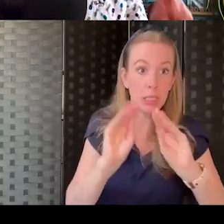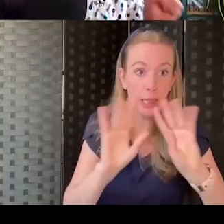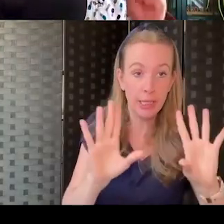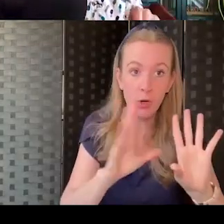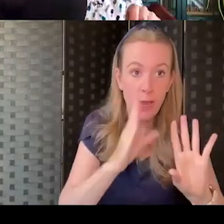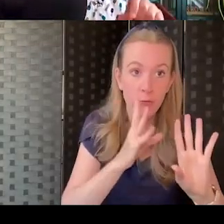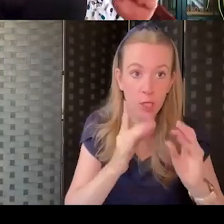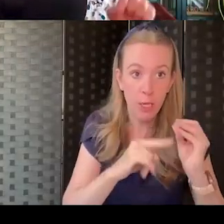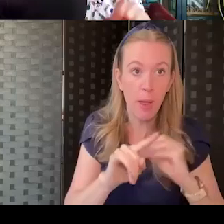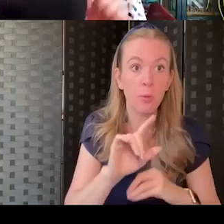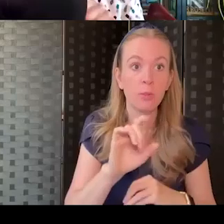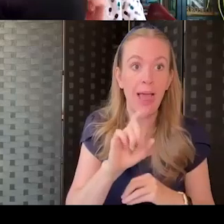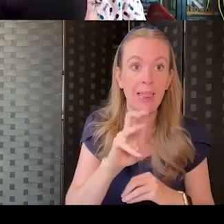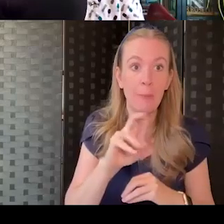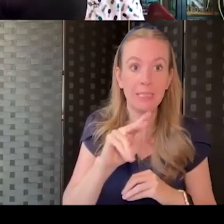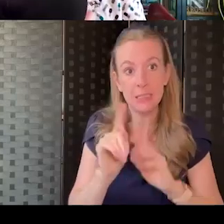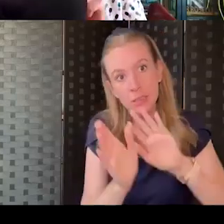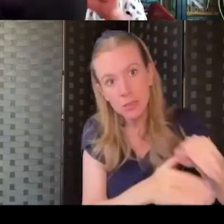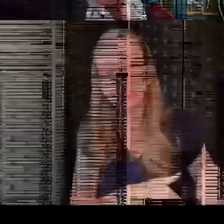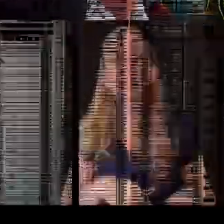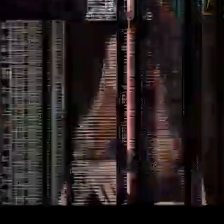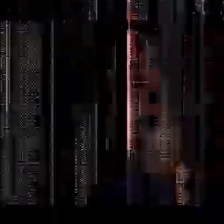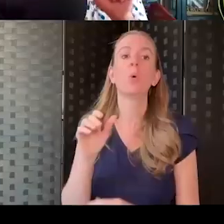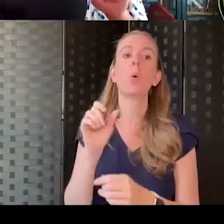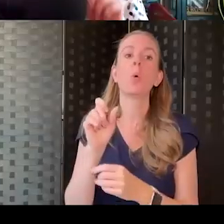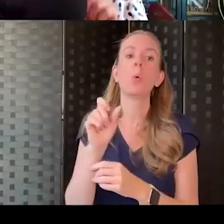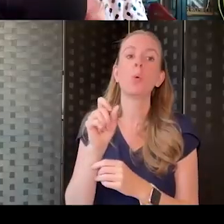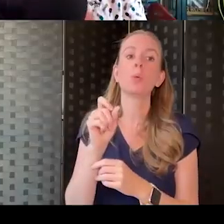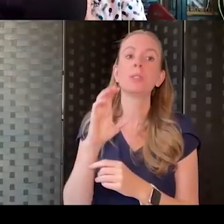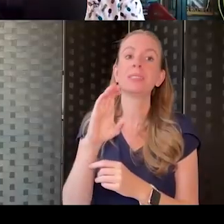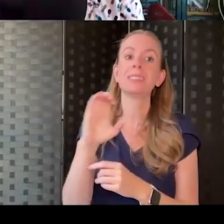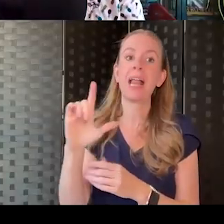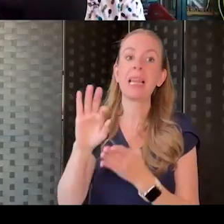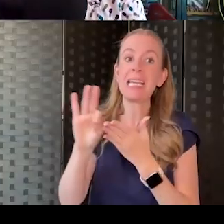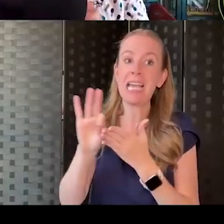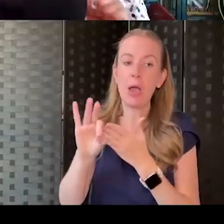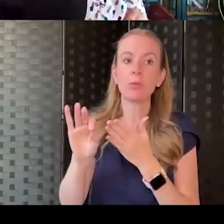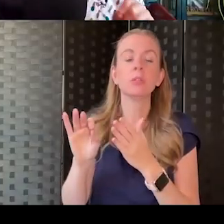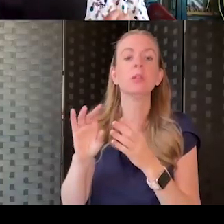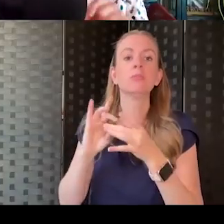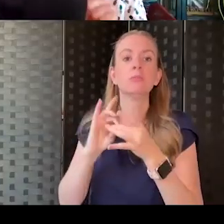span count of spanning cells contributes to the number of cells for row. So we cell that spans